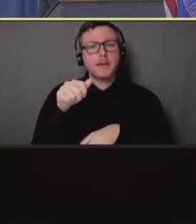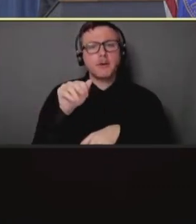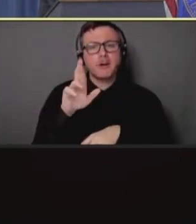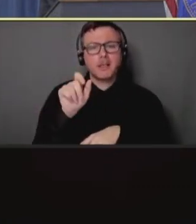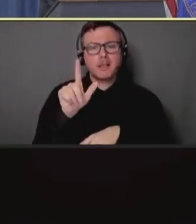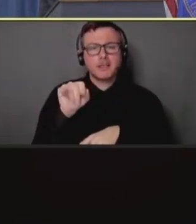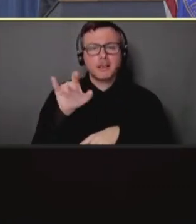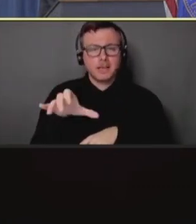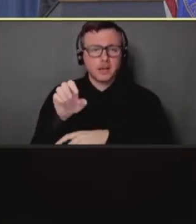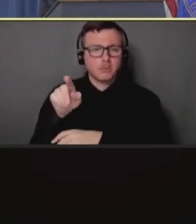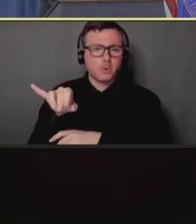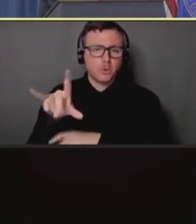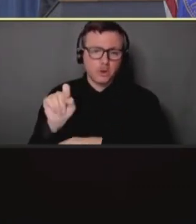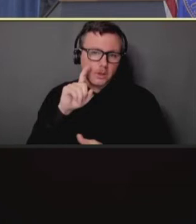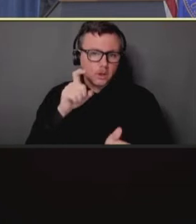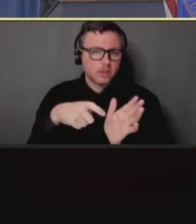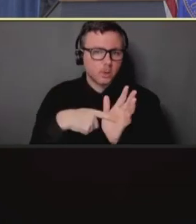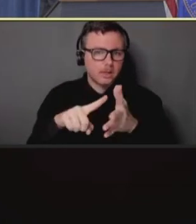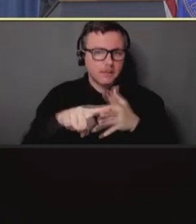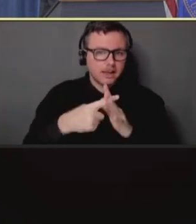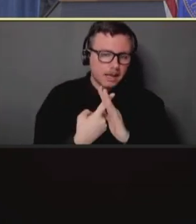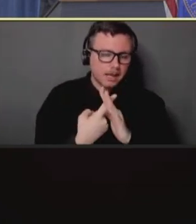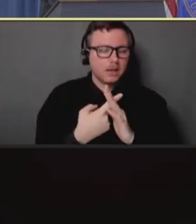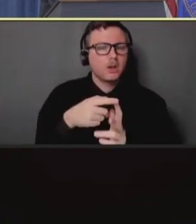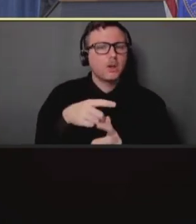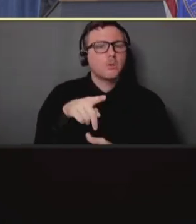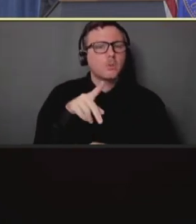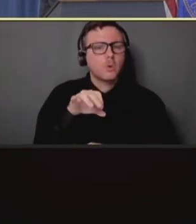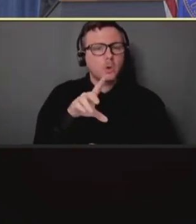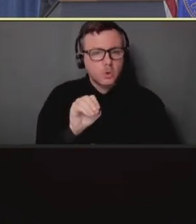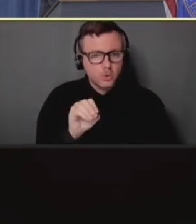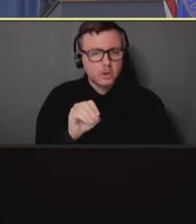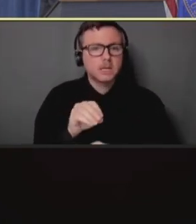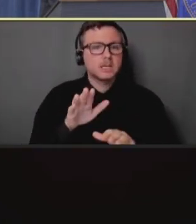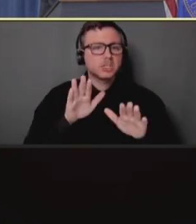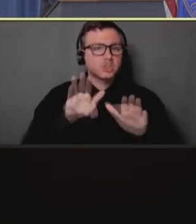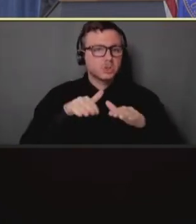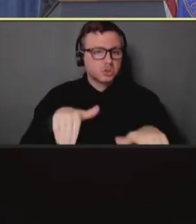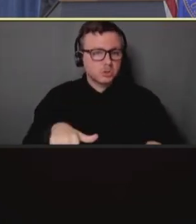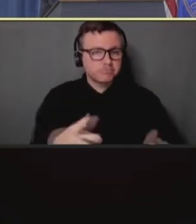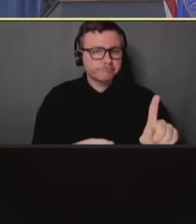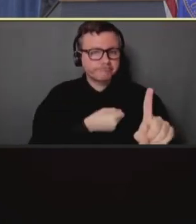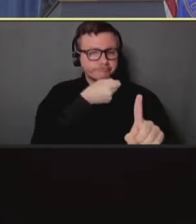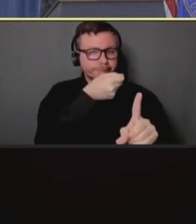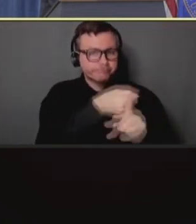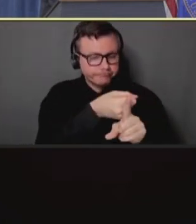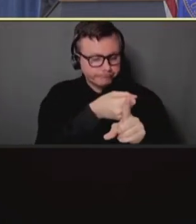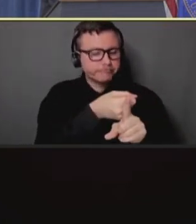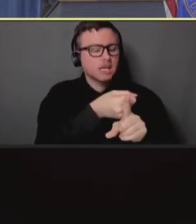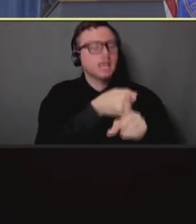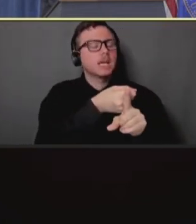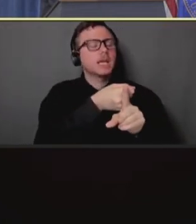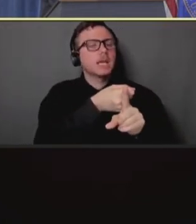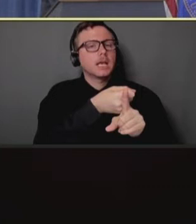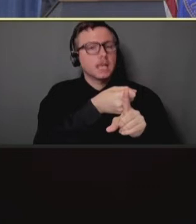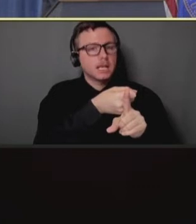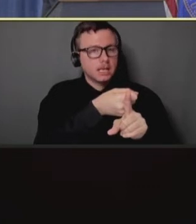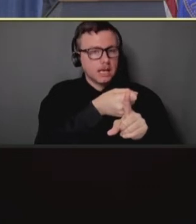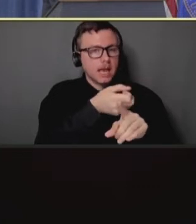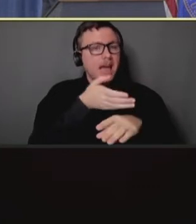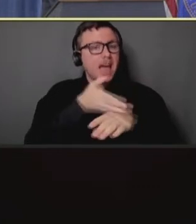seen from the very beginning in this country, children getting polio after being administered